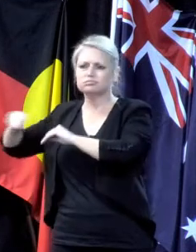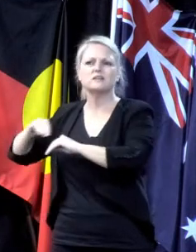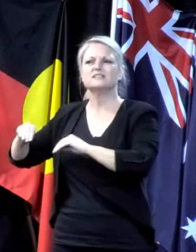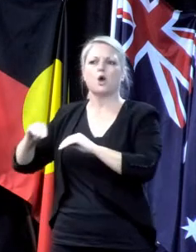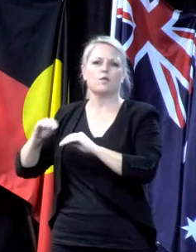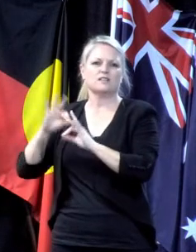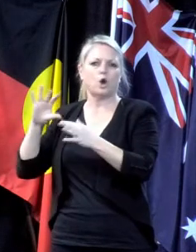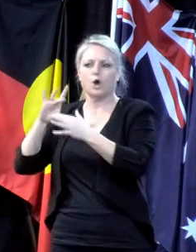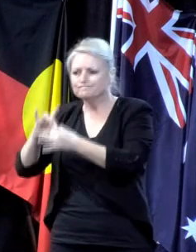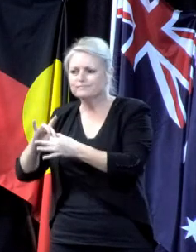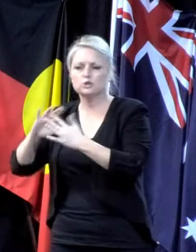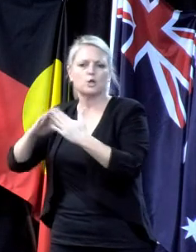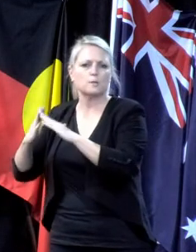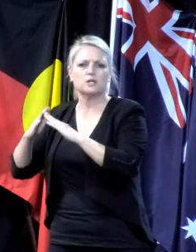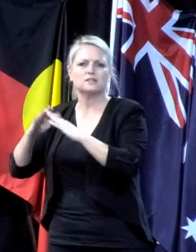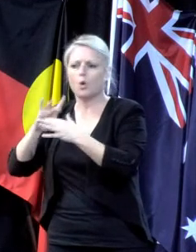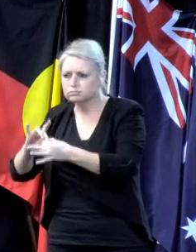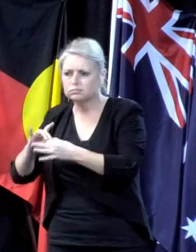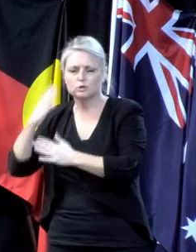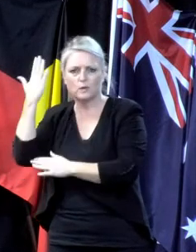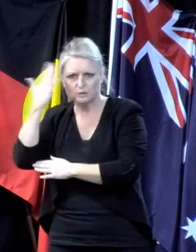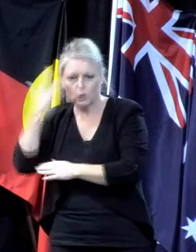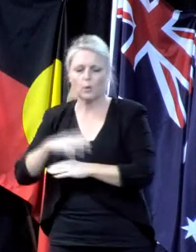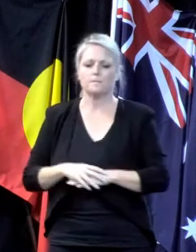It sounds as though your community is a very tightknit community.